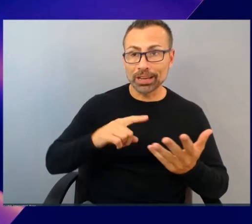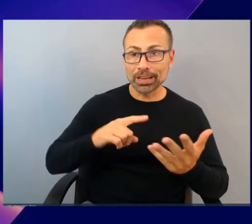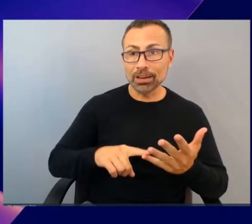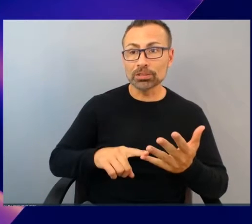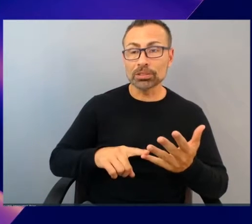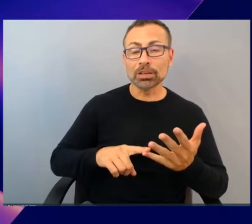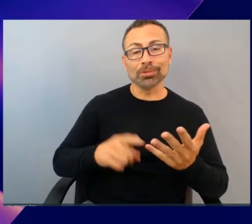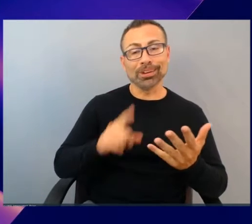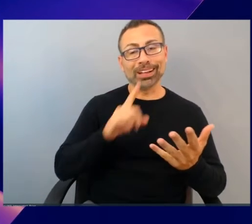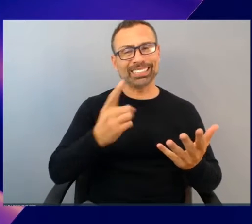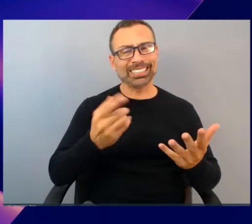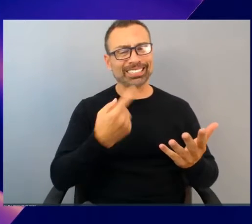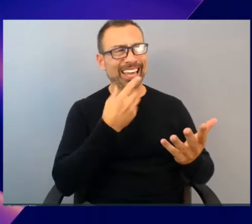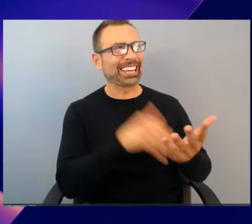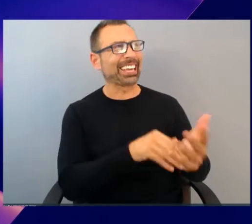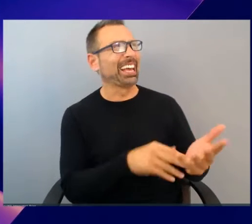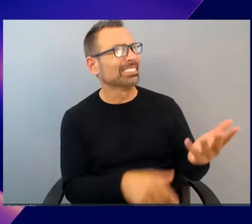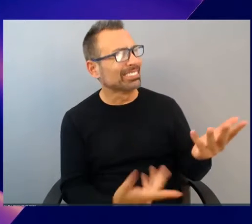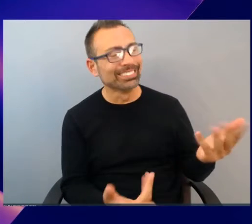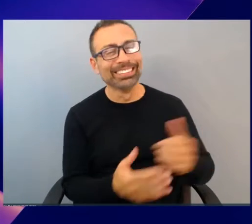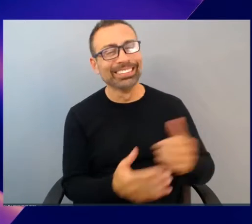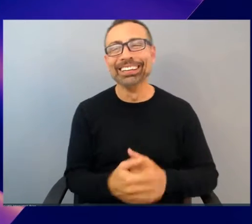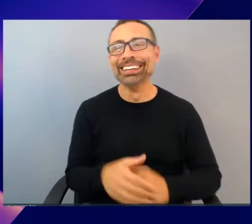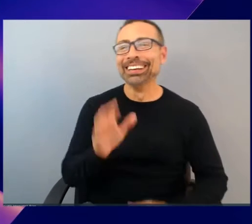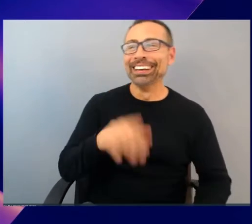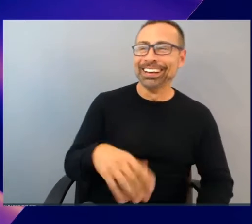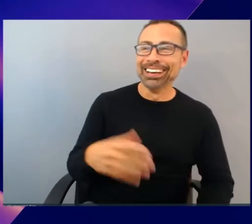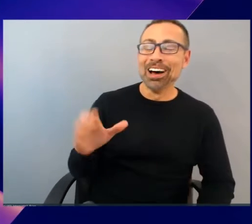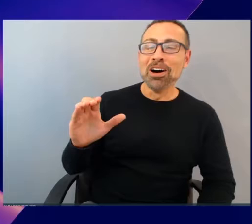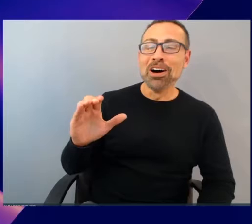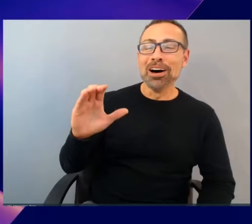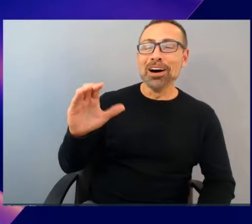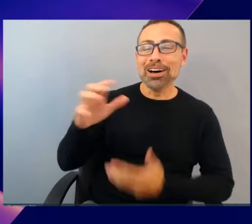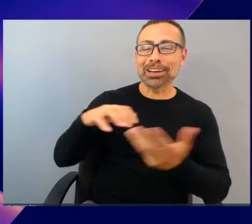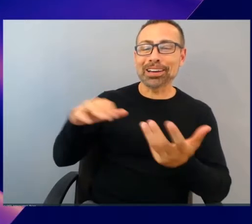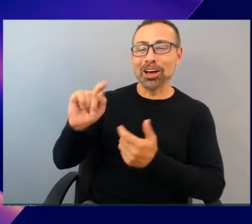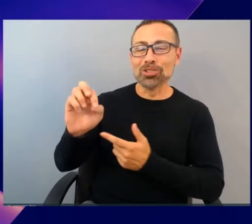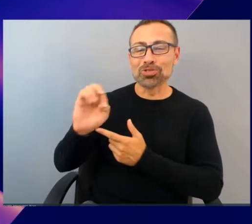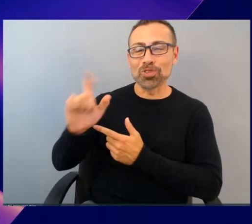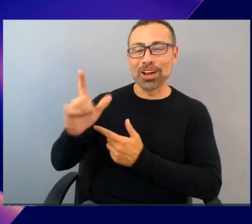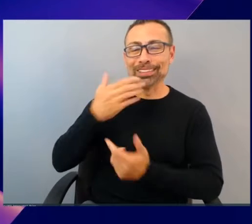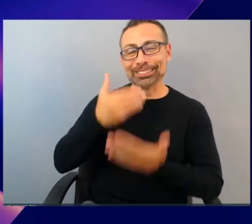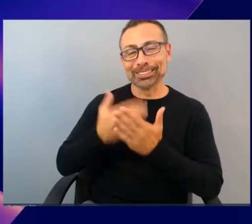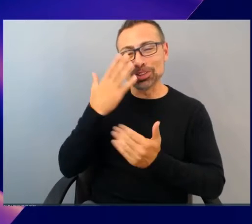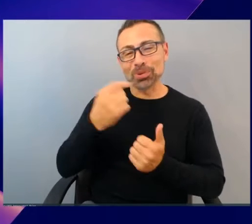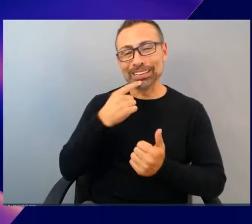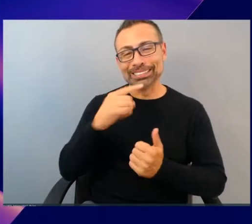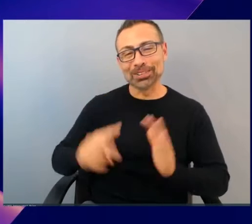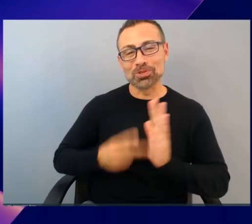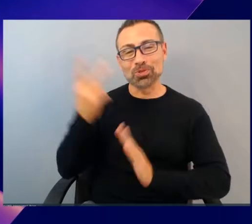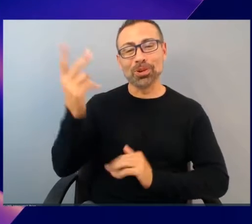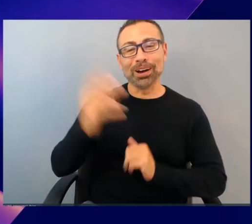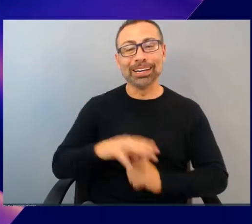Athena. Yeah, exactly. And CloudTrail is good, so that's why I used twice, right? Mohammed, do you wanna give us a little bit of an intro